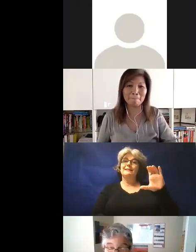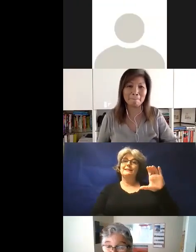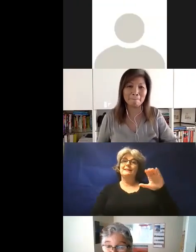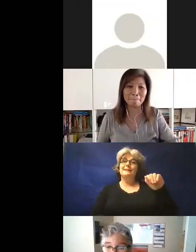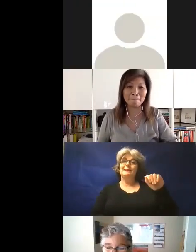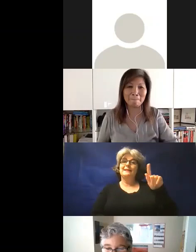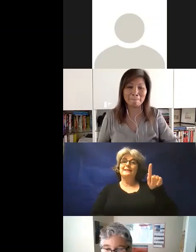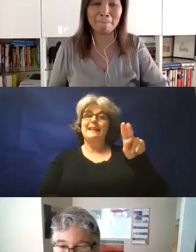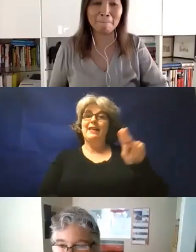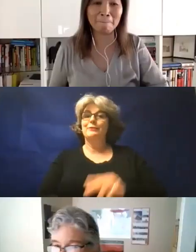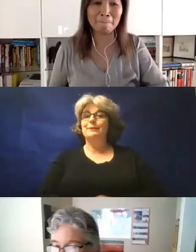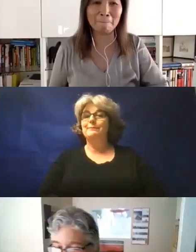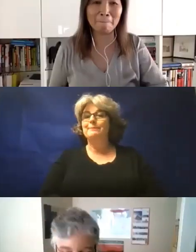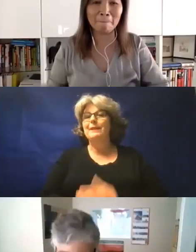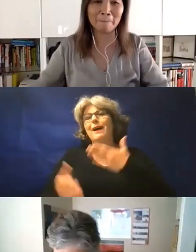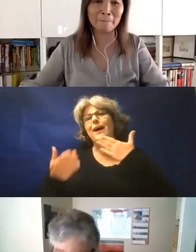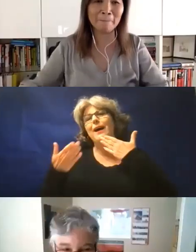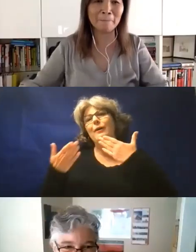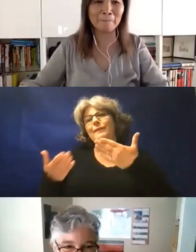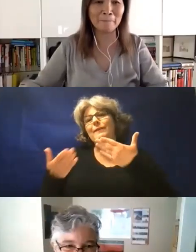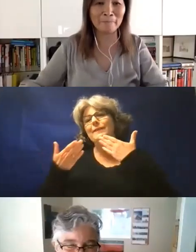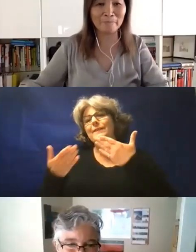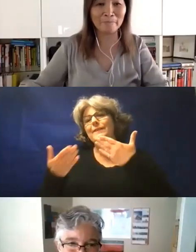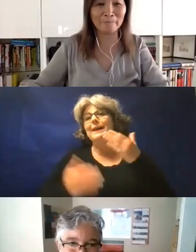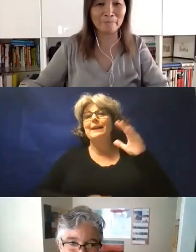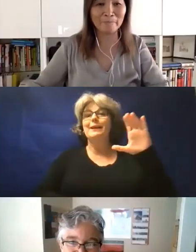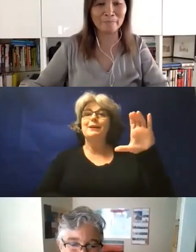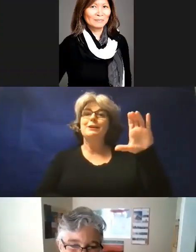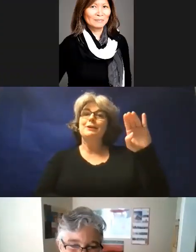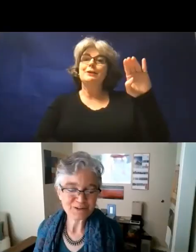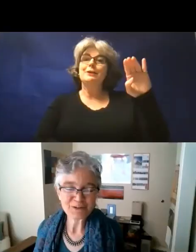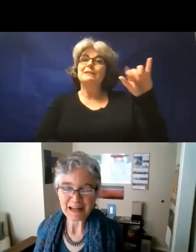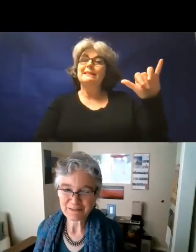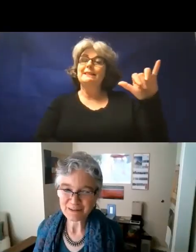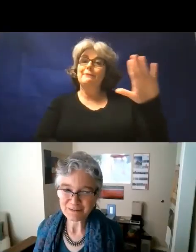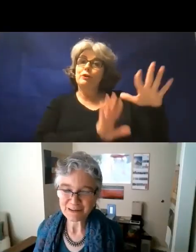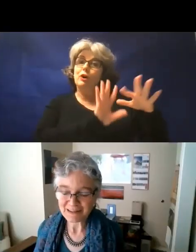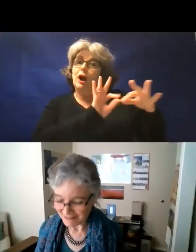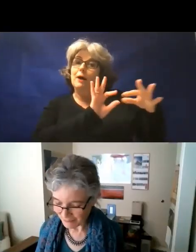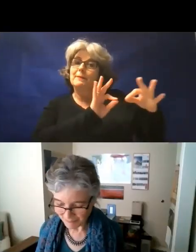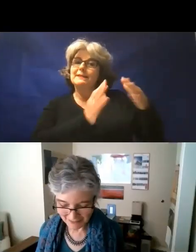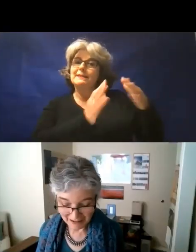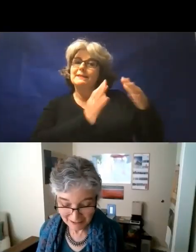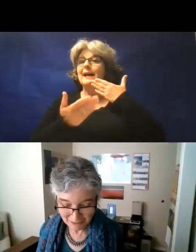Thank you so much Cindy for your comments and thanks to NAFSA for this the honor of